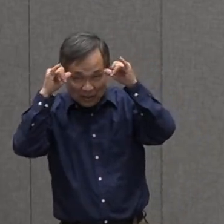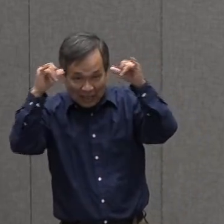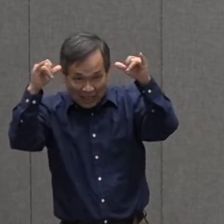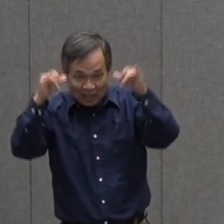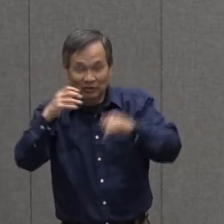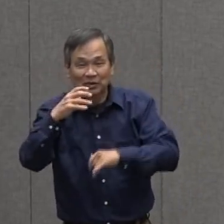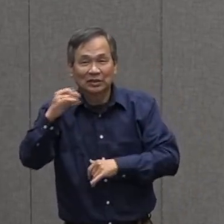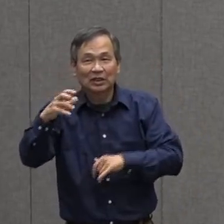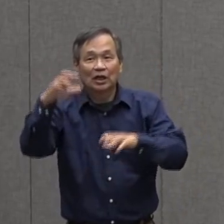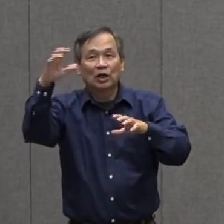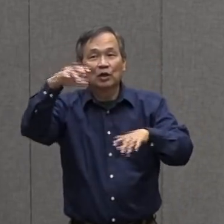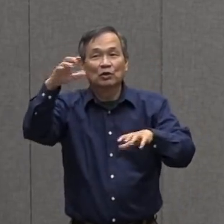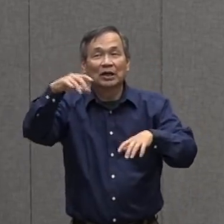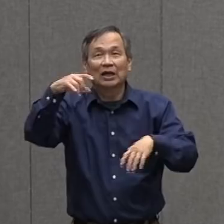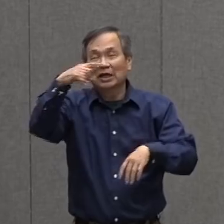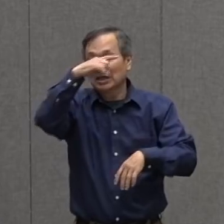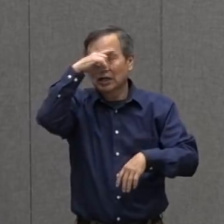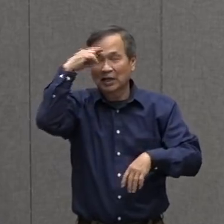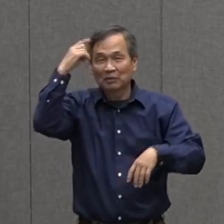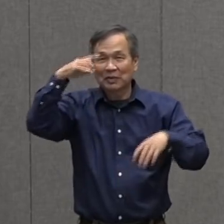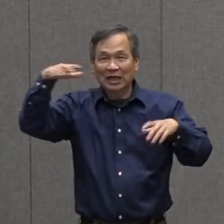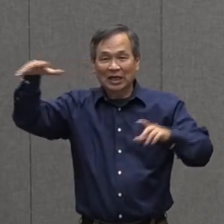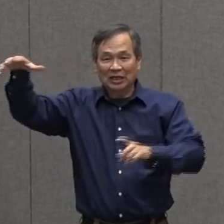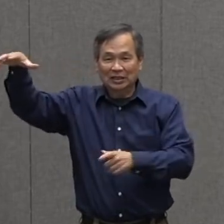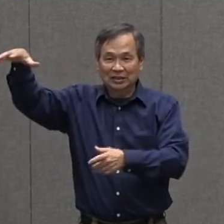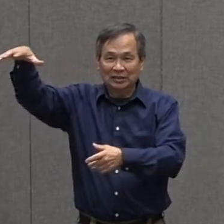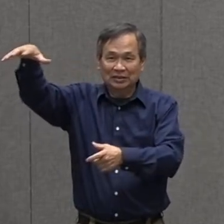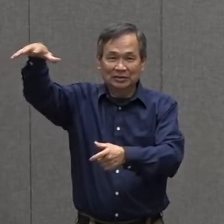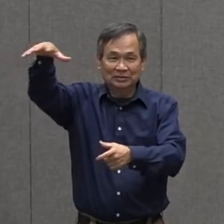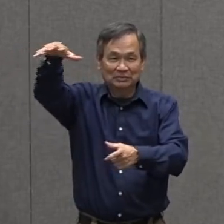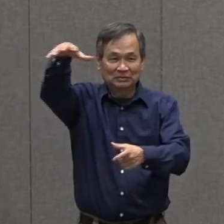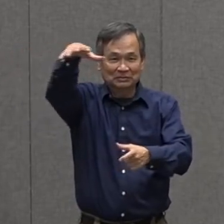"when black clouds shadow Kapiti Plain."